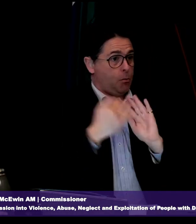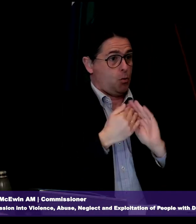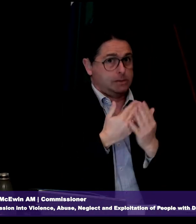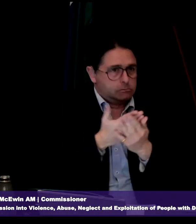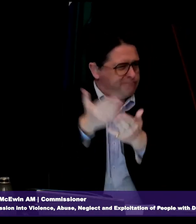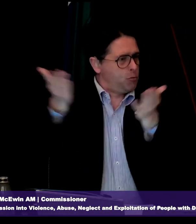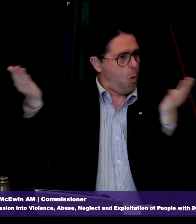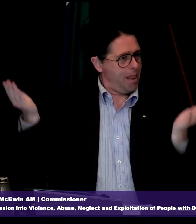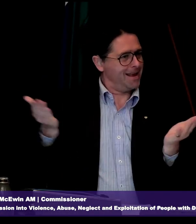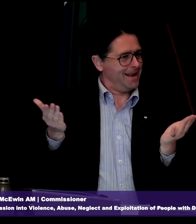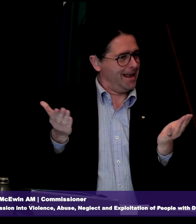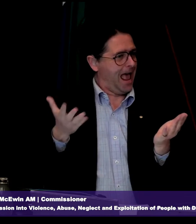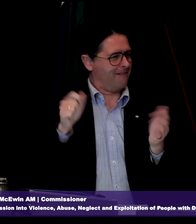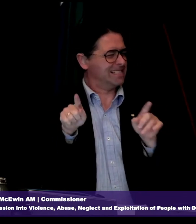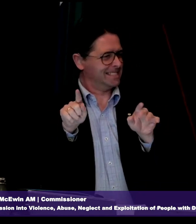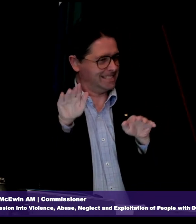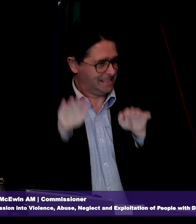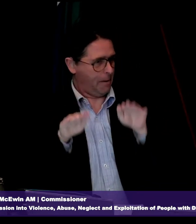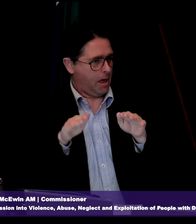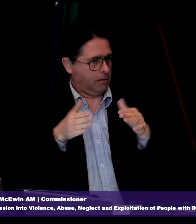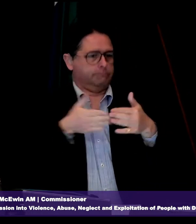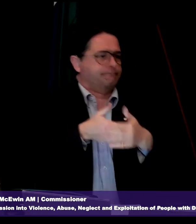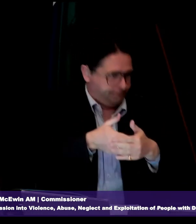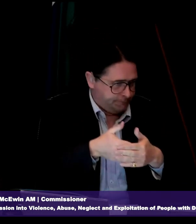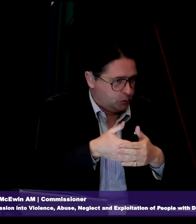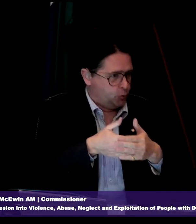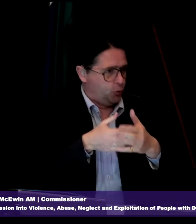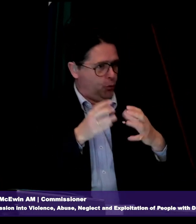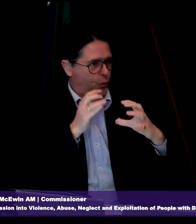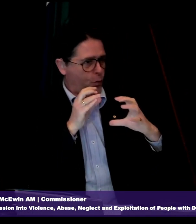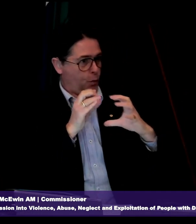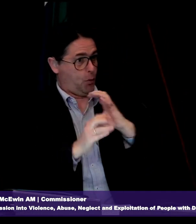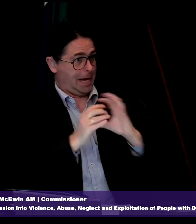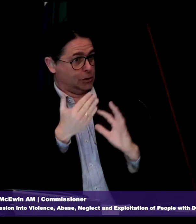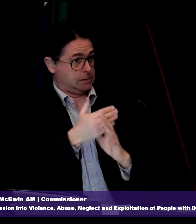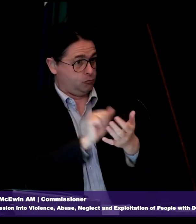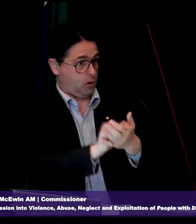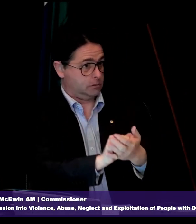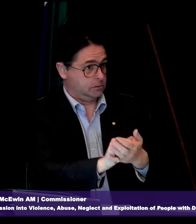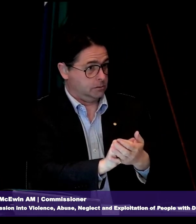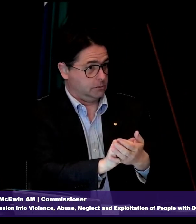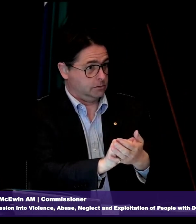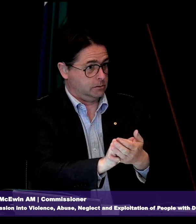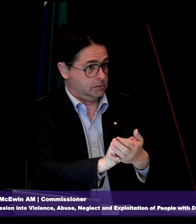So you are saying that the Deaf community in Australia have similar challenges when it comes to communication access.